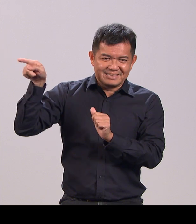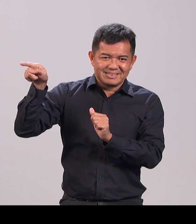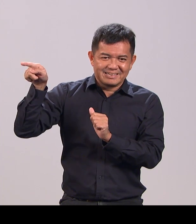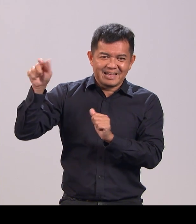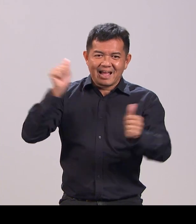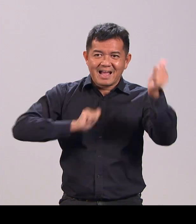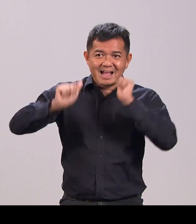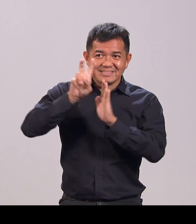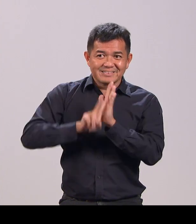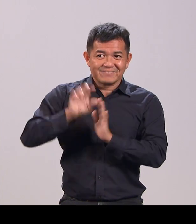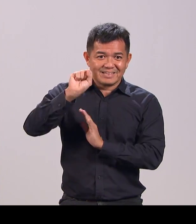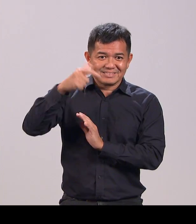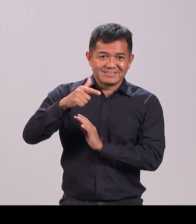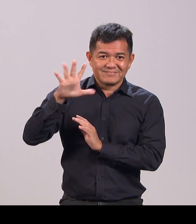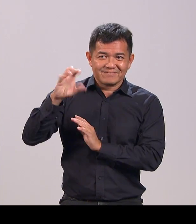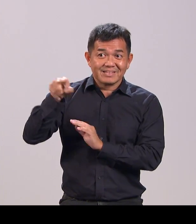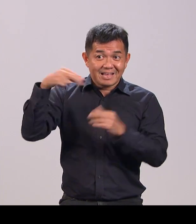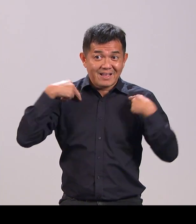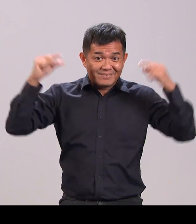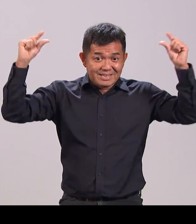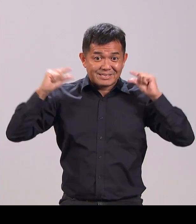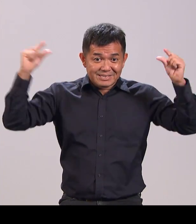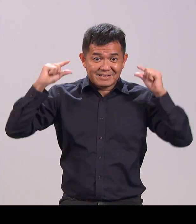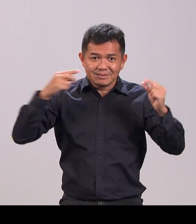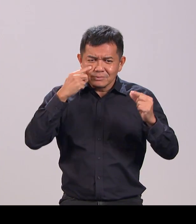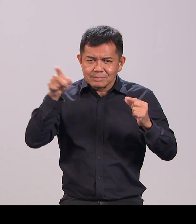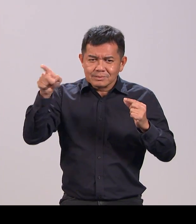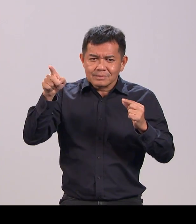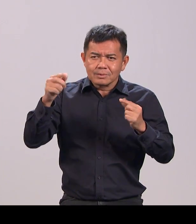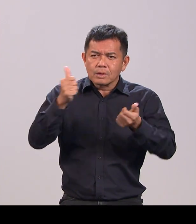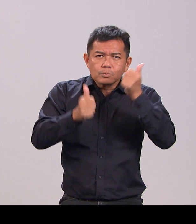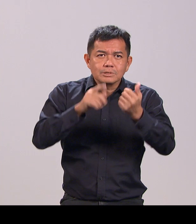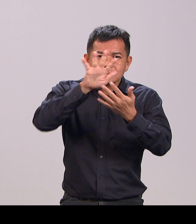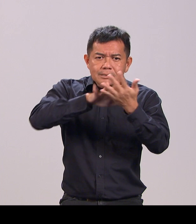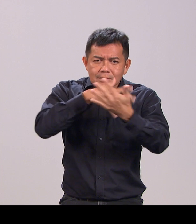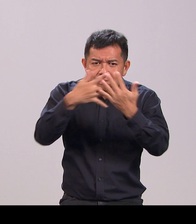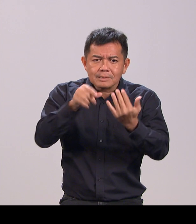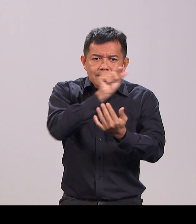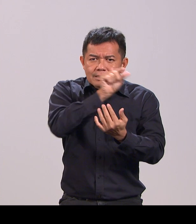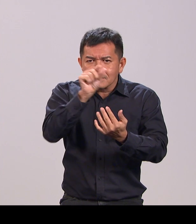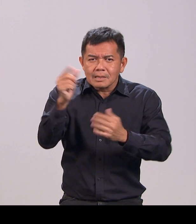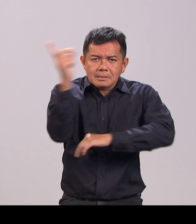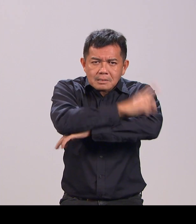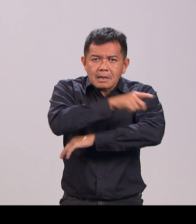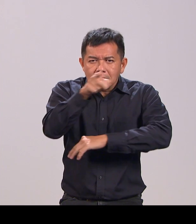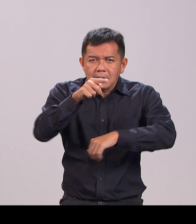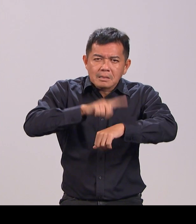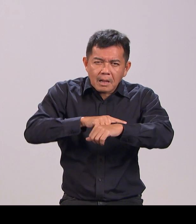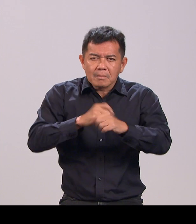Weekdays, which day, which hour, when is it crowded, when it is not. You look at Bishan, 62 percent occupied.